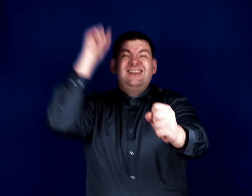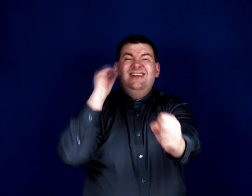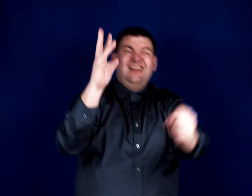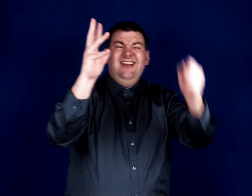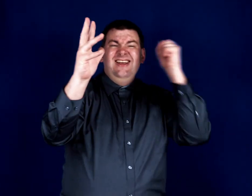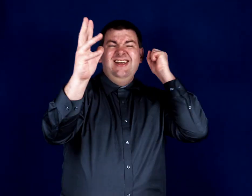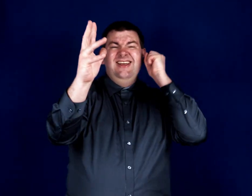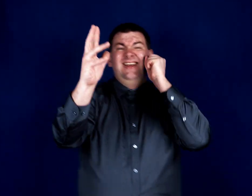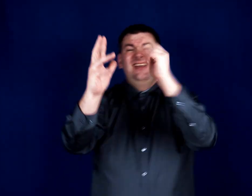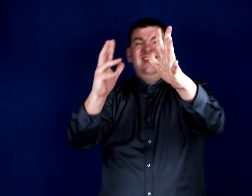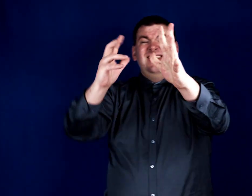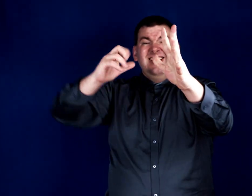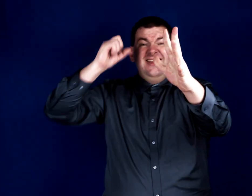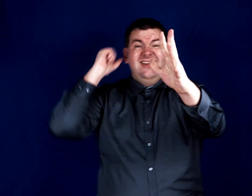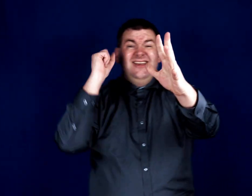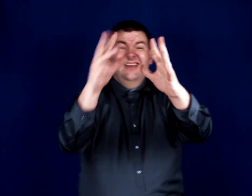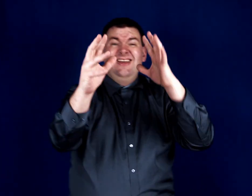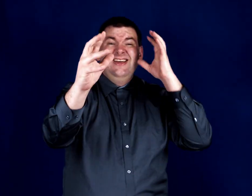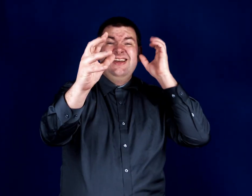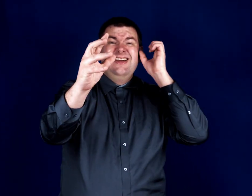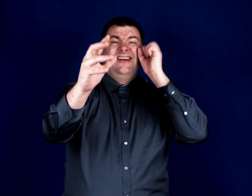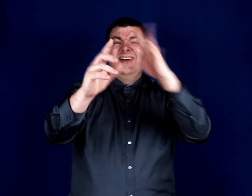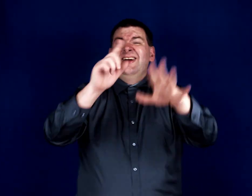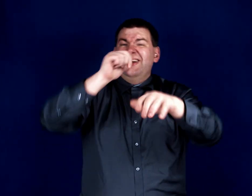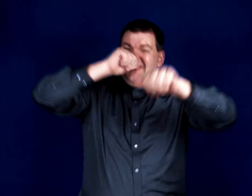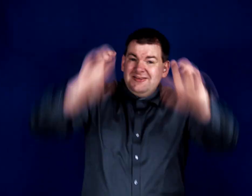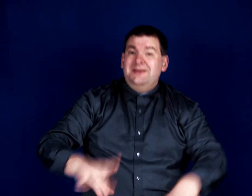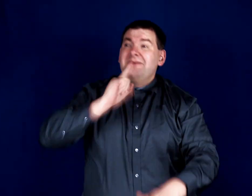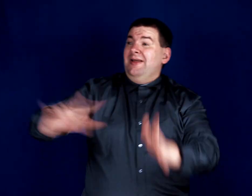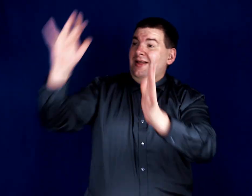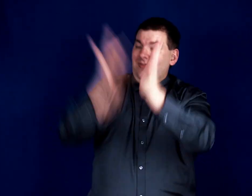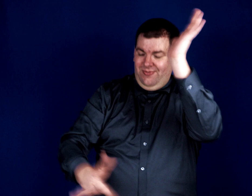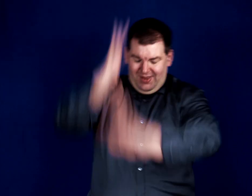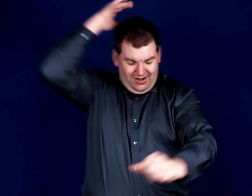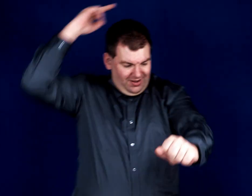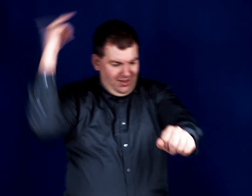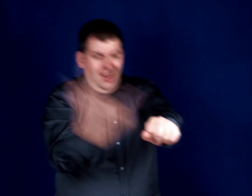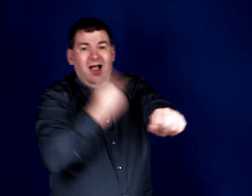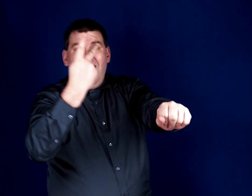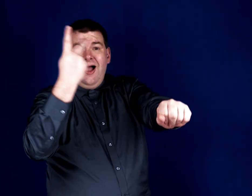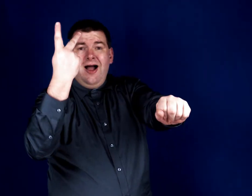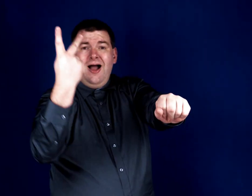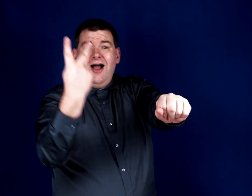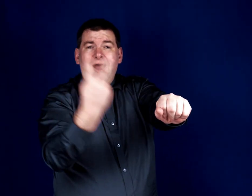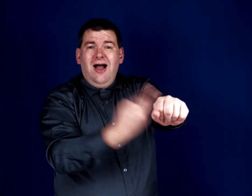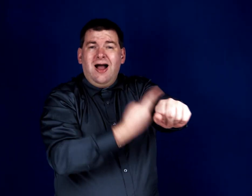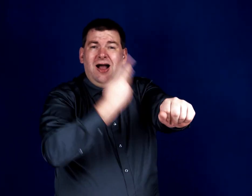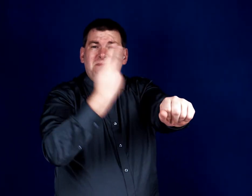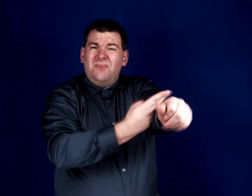We sing, Blessed be the Lamb,